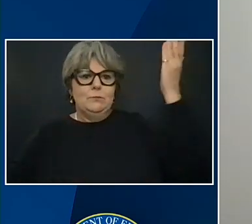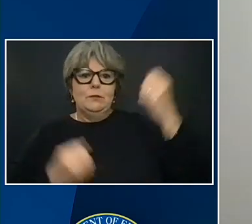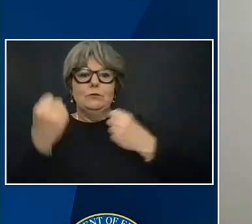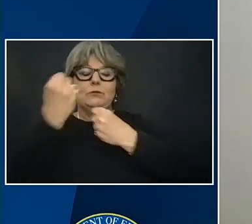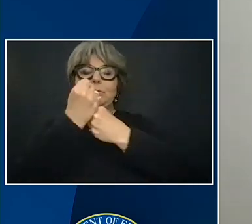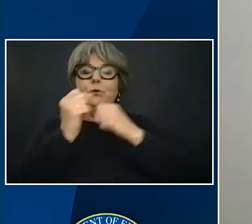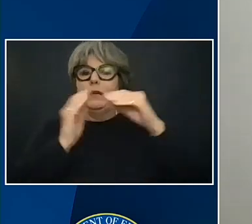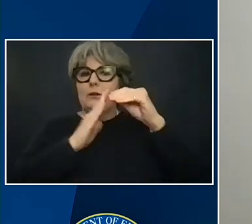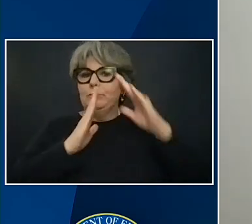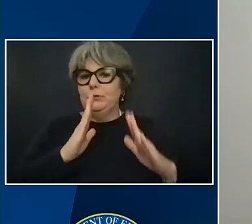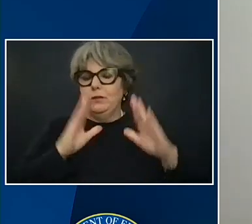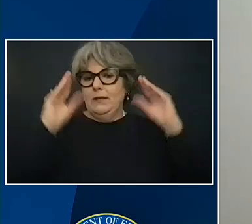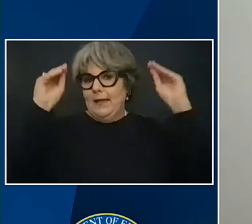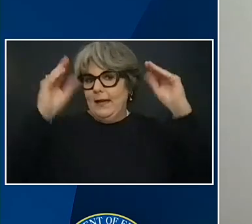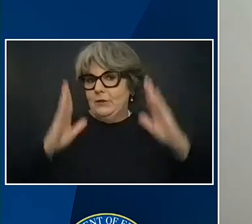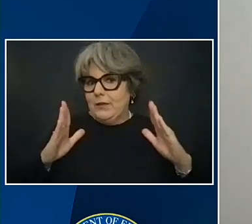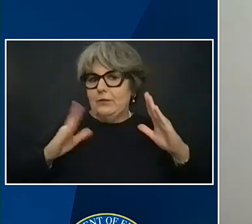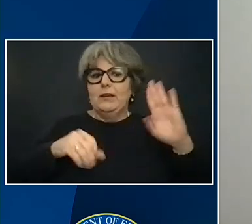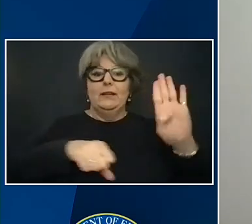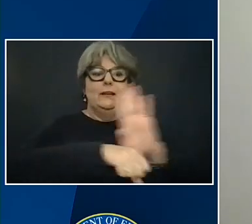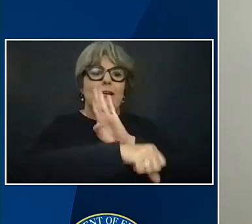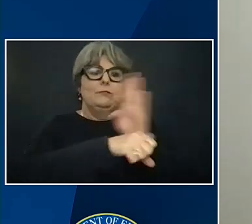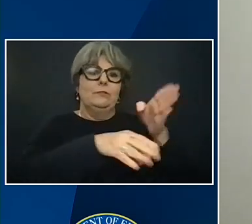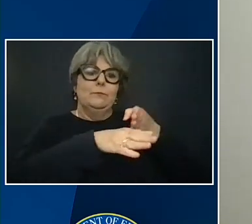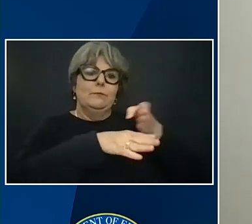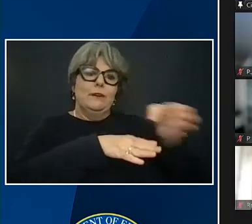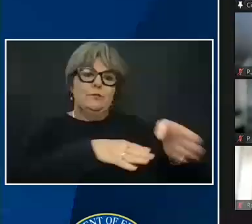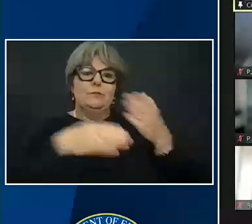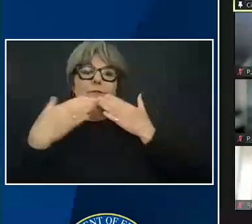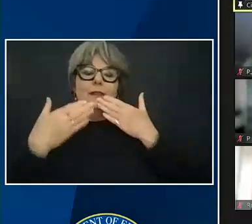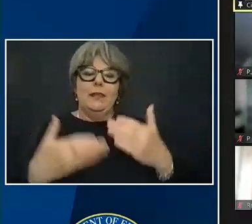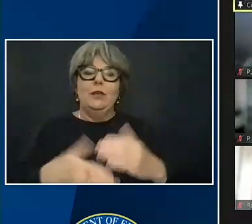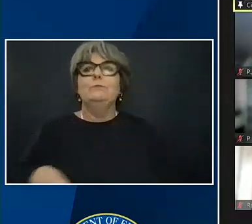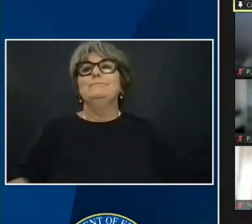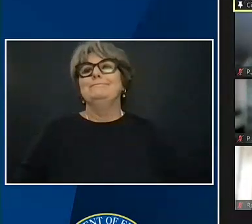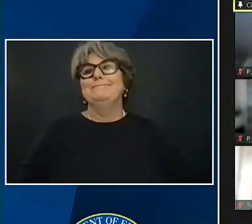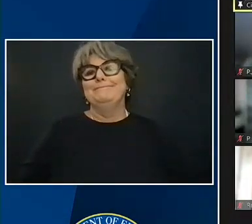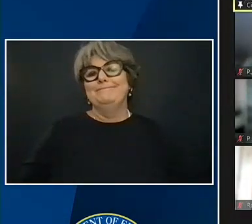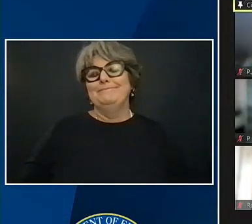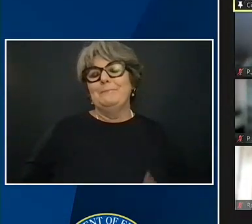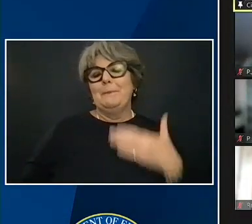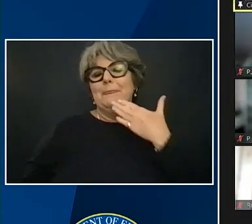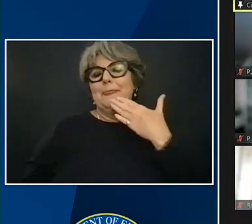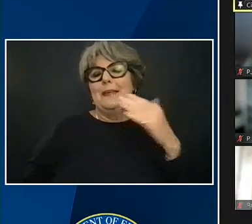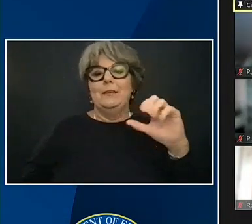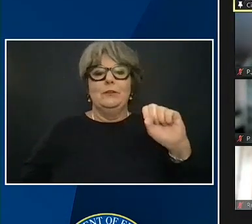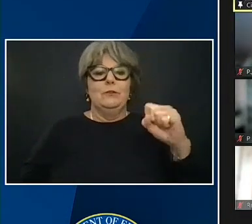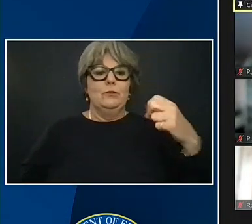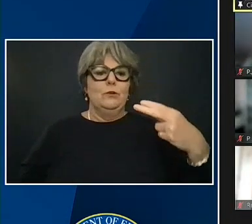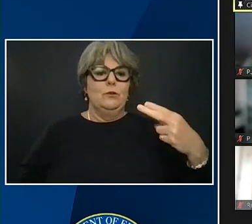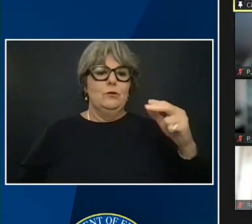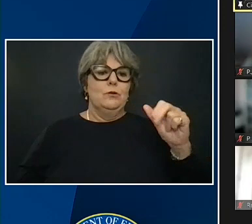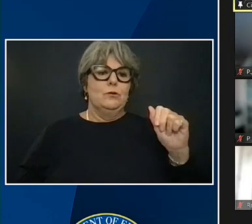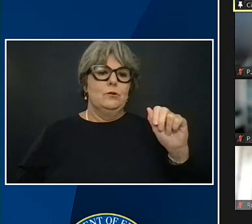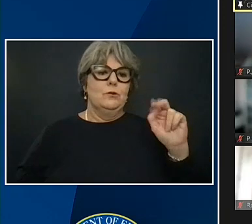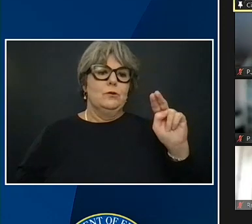educators, and our industry professionals. Thank you, Chandra. Okay, Krystil, who is next?